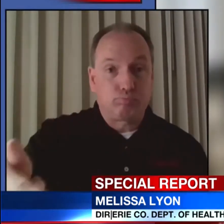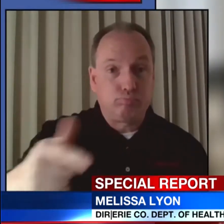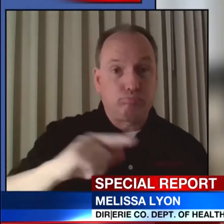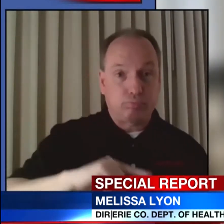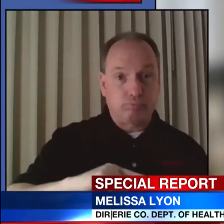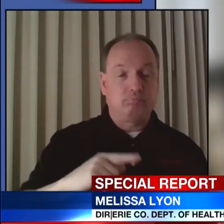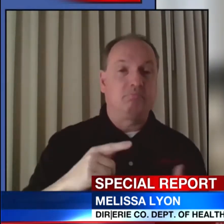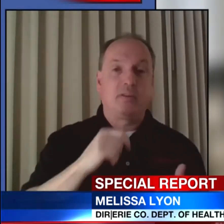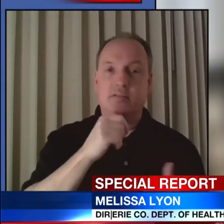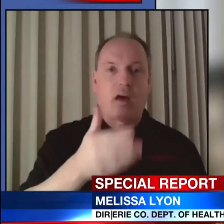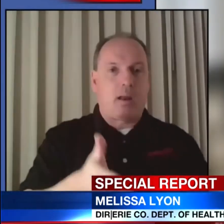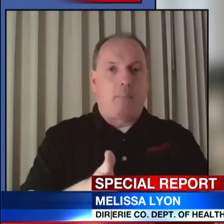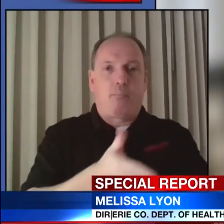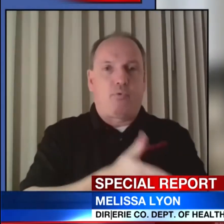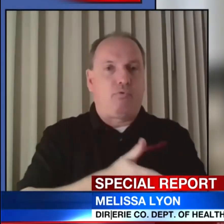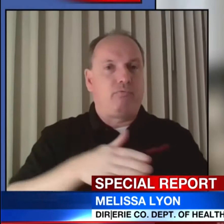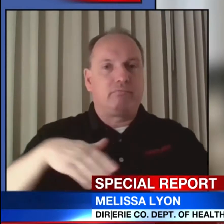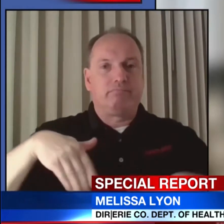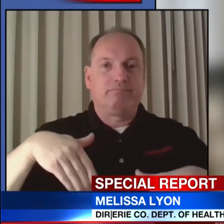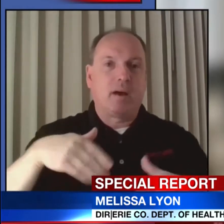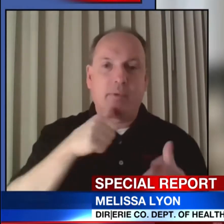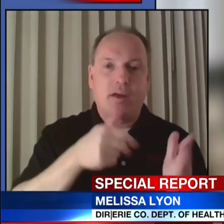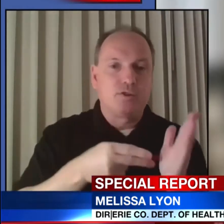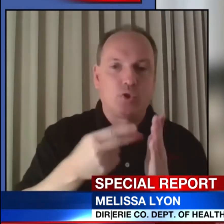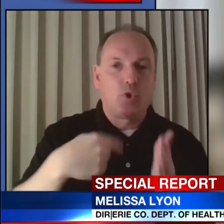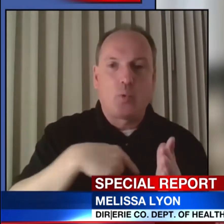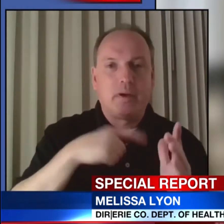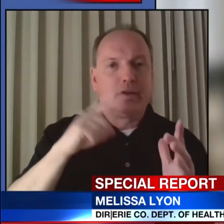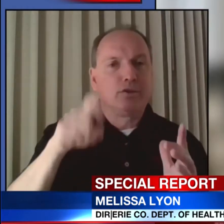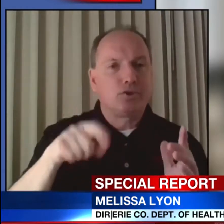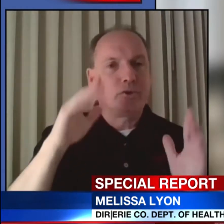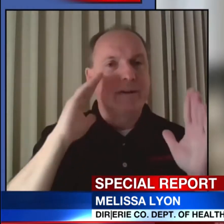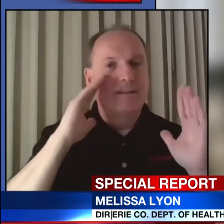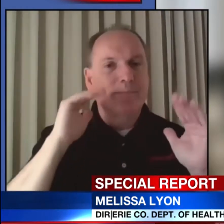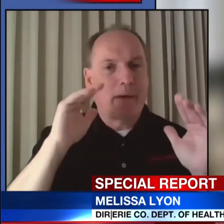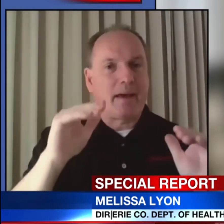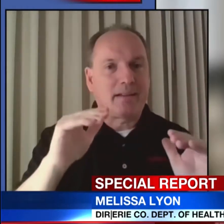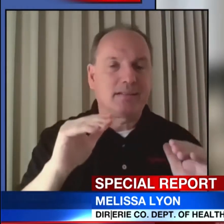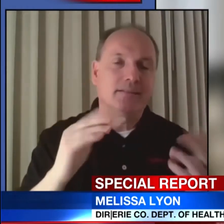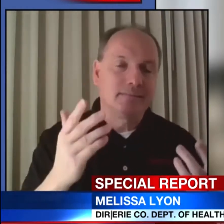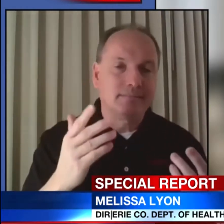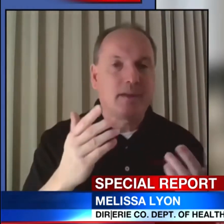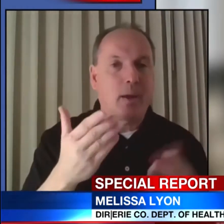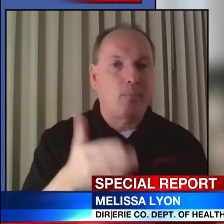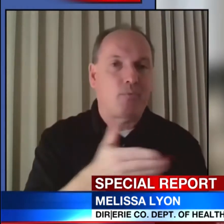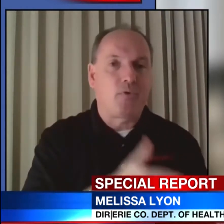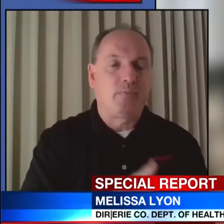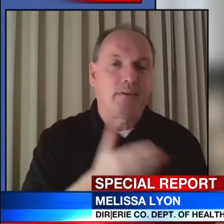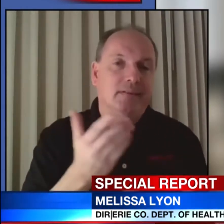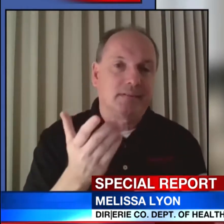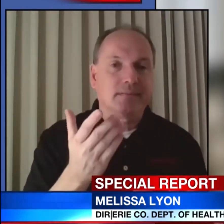THANKS, JOEL. THE TIMEFRAME FOR TURN AROUND HAS NOT NECESSARILY